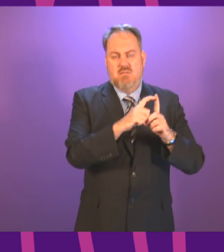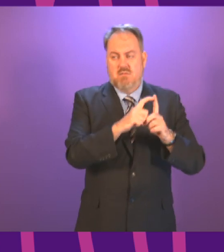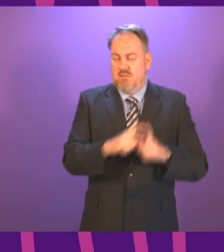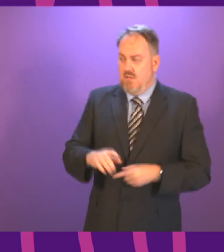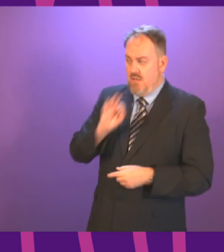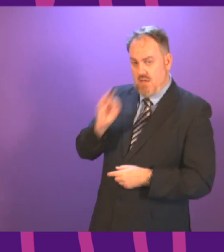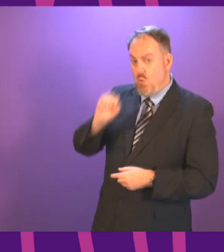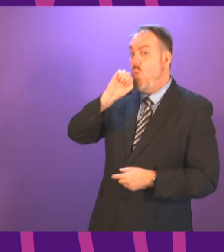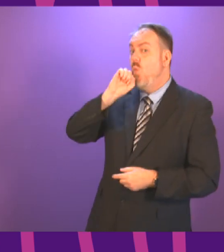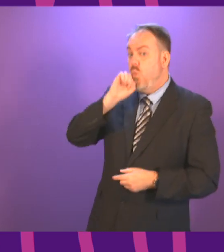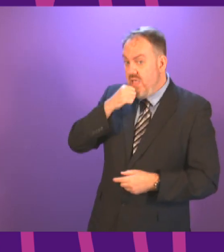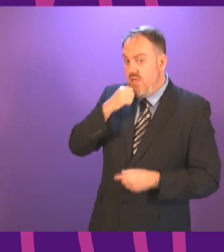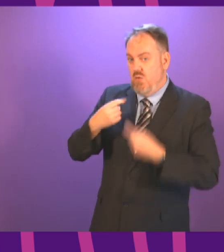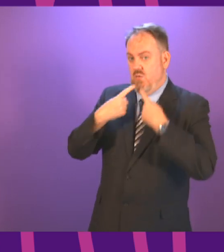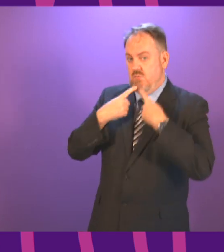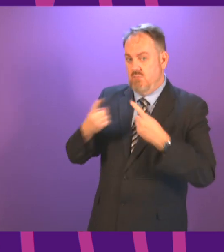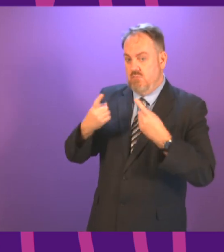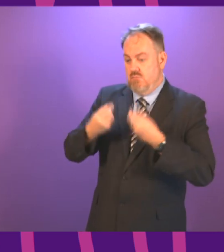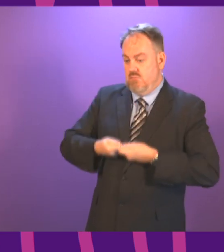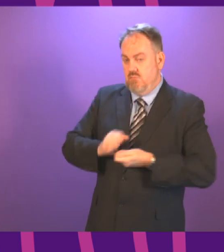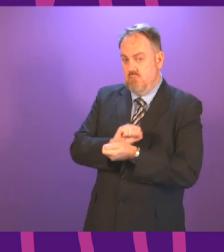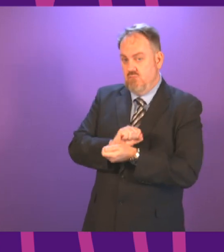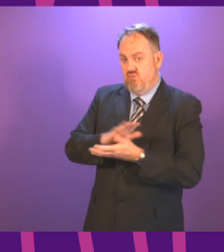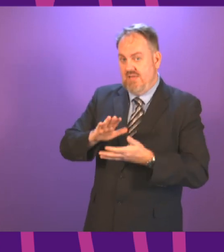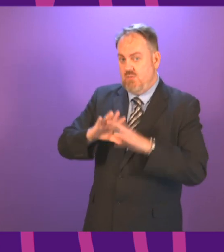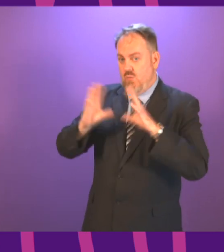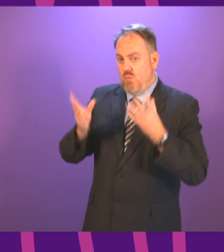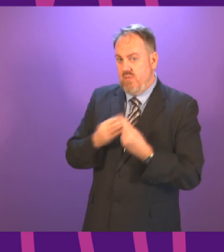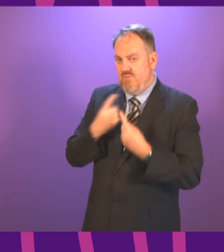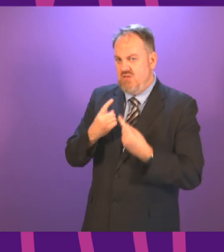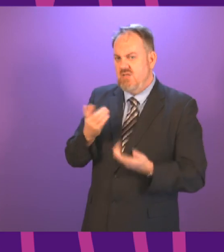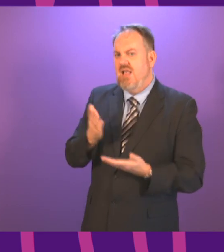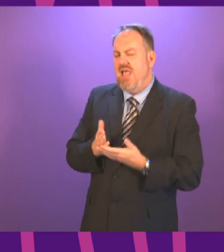confirm that the Government will comply with that instruction, and further confirm on what